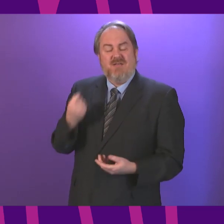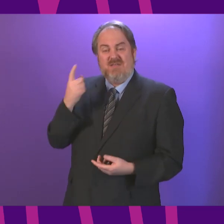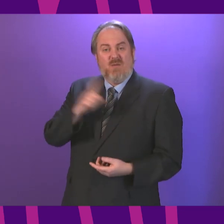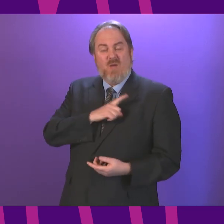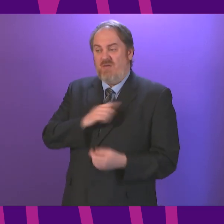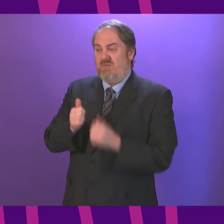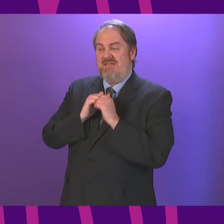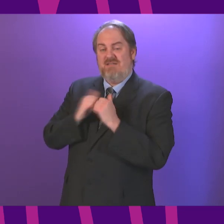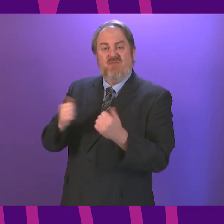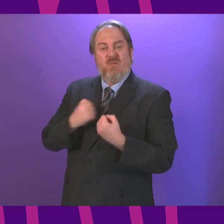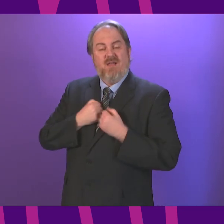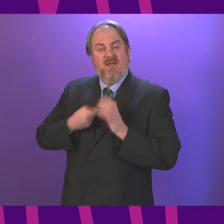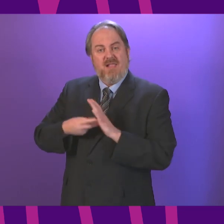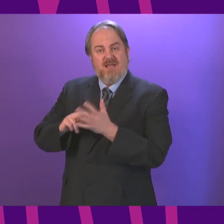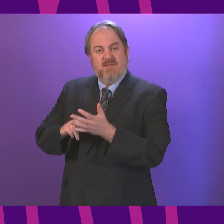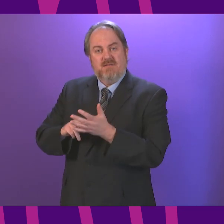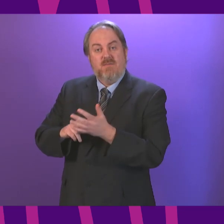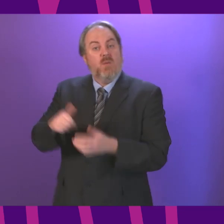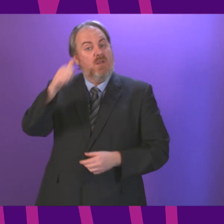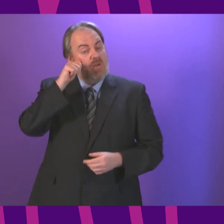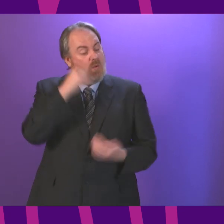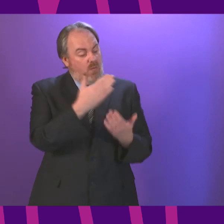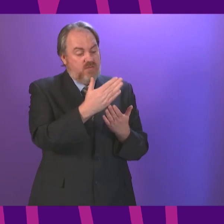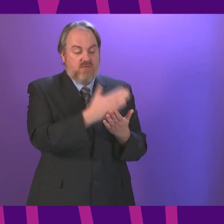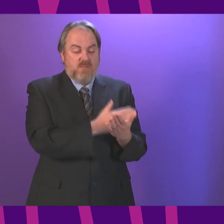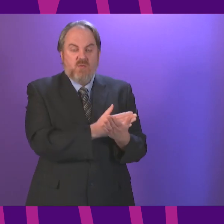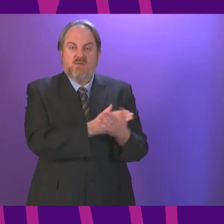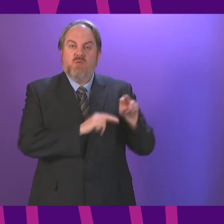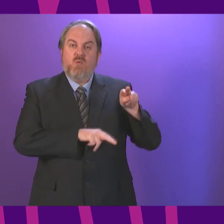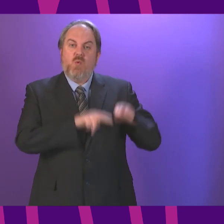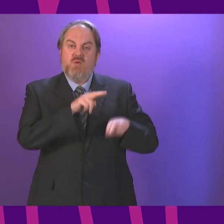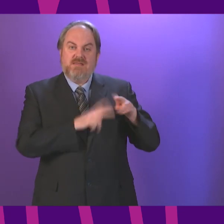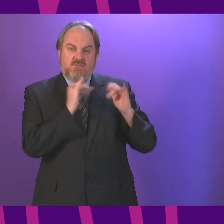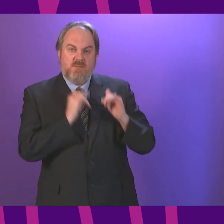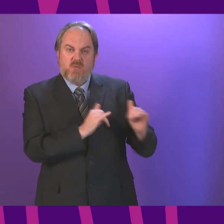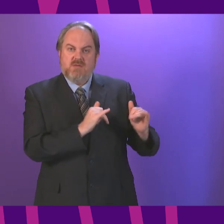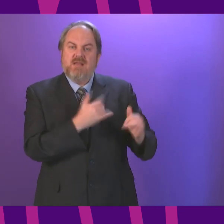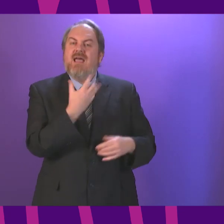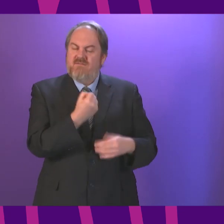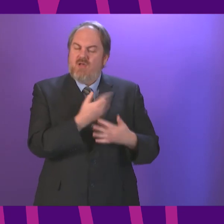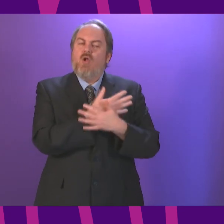The Audit Scotland report has much to say about progress. For example, it says: